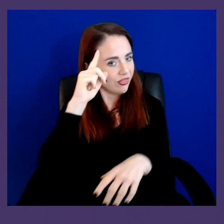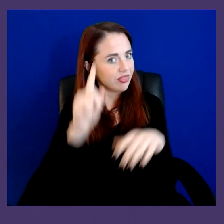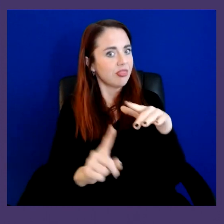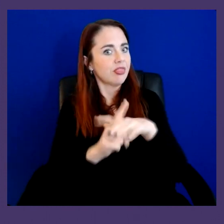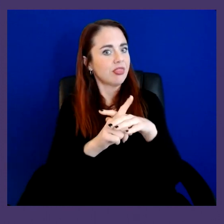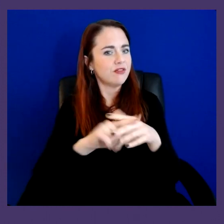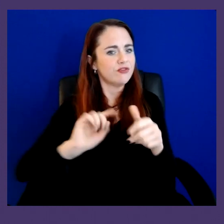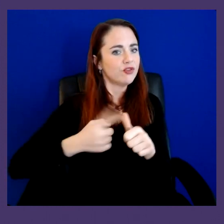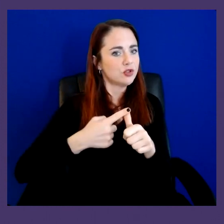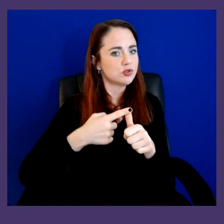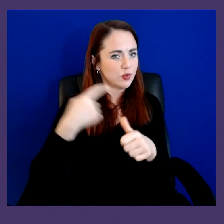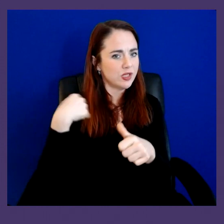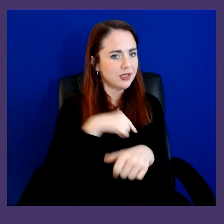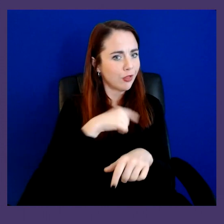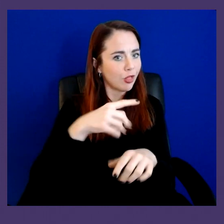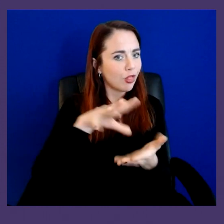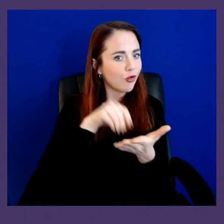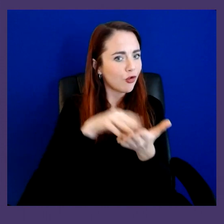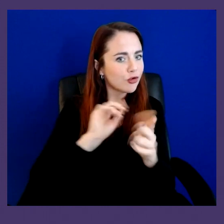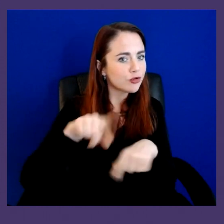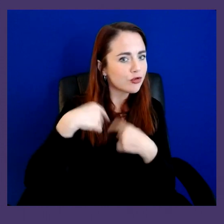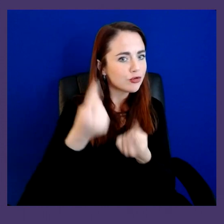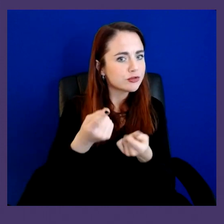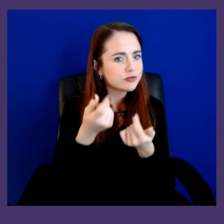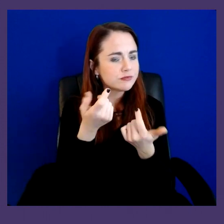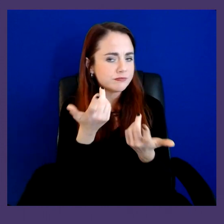like understanding images online,